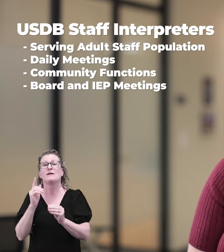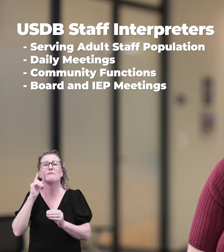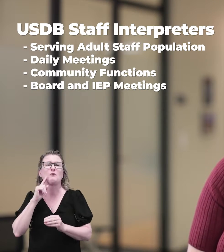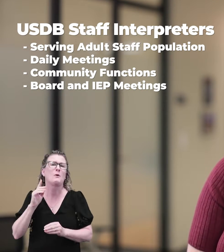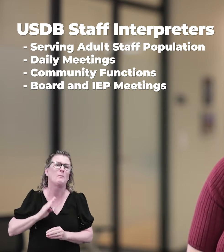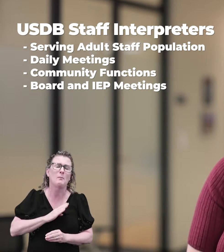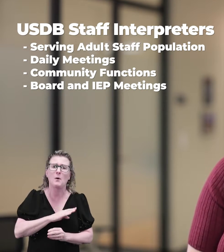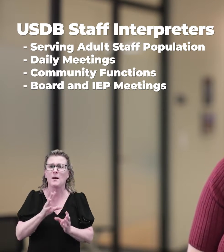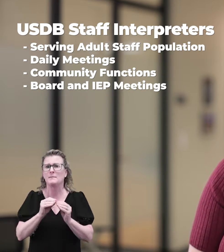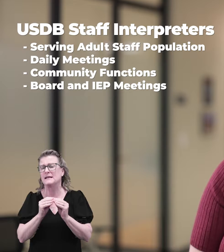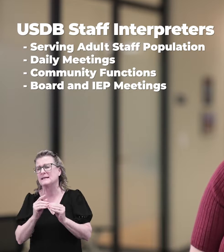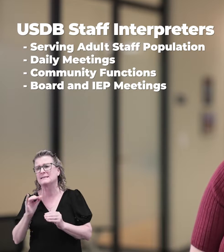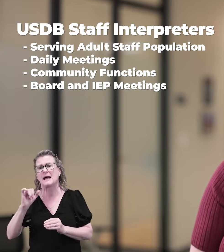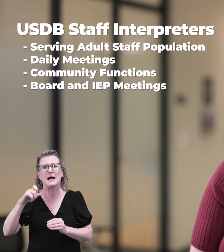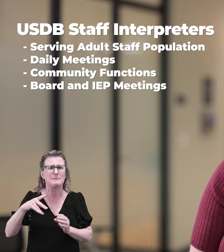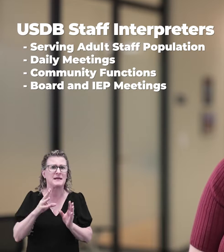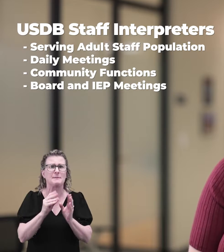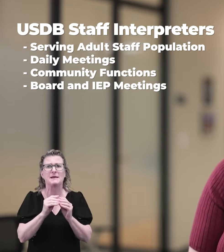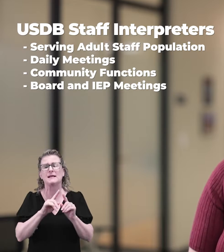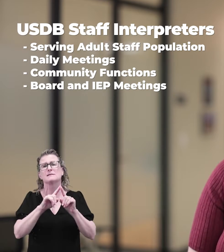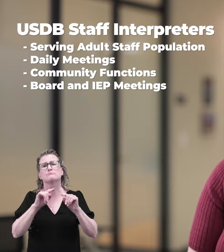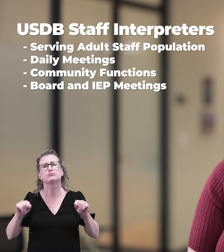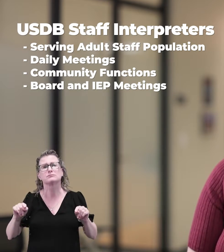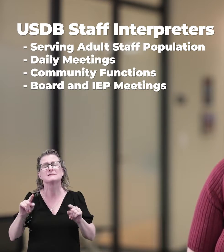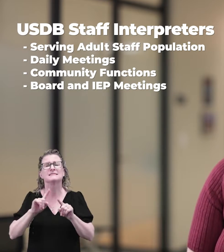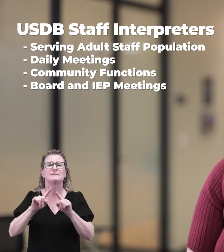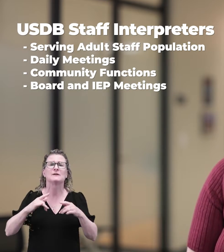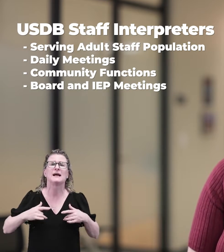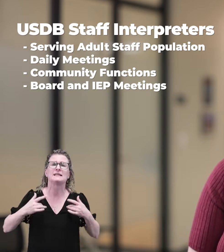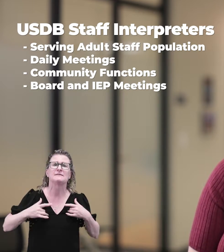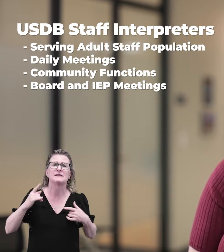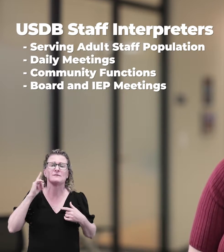board meetings, IEP meetings, and other activities our deaf staff